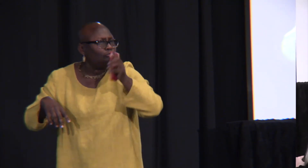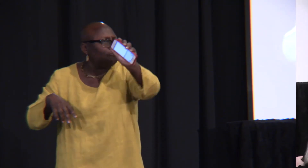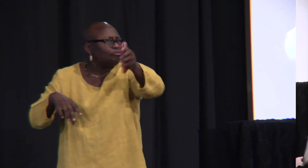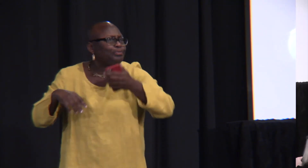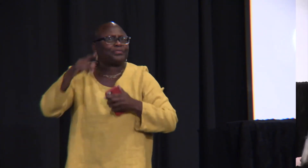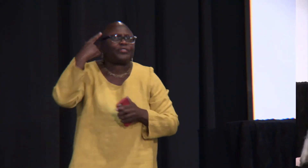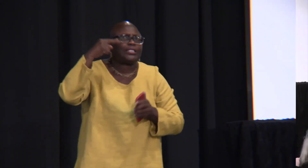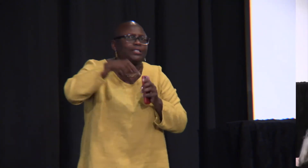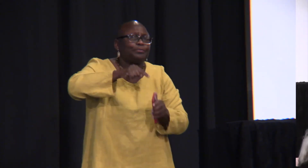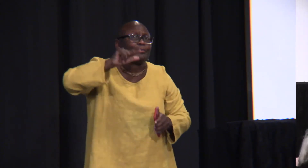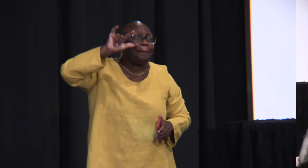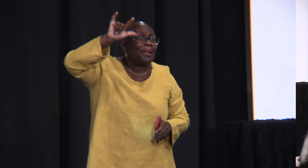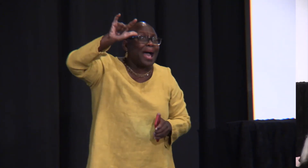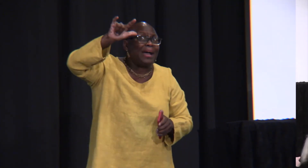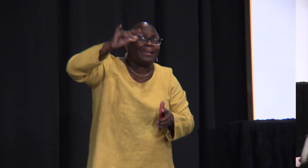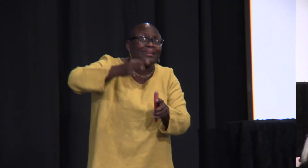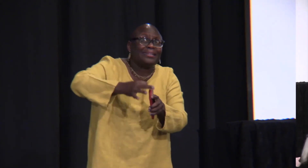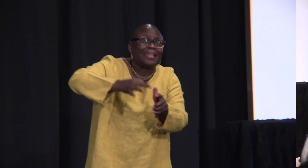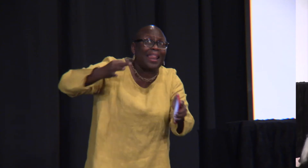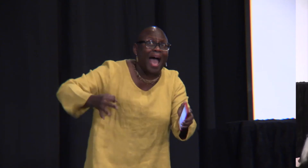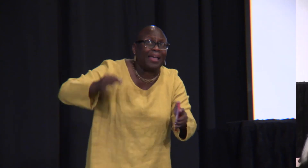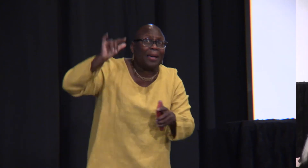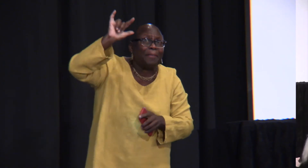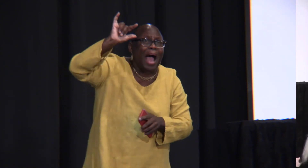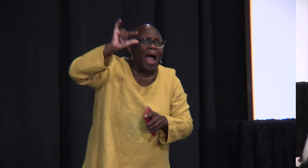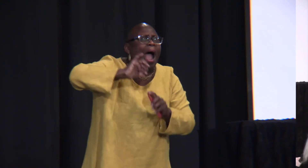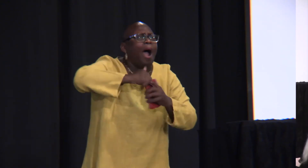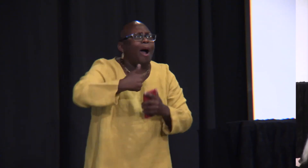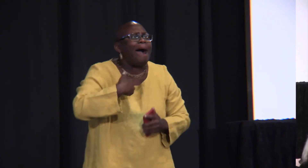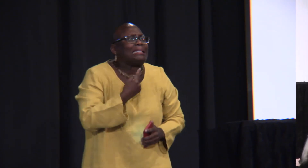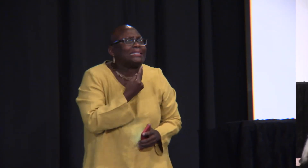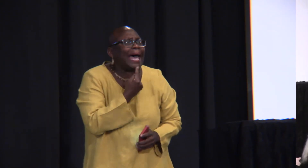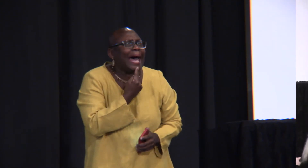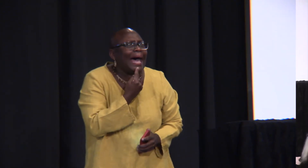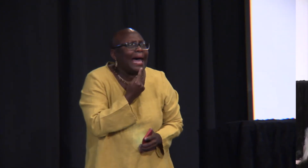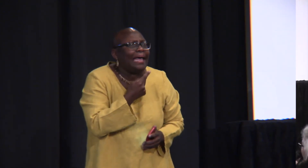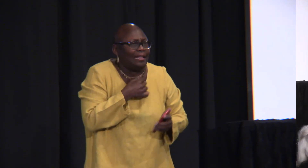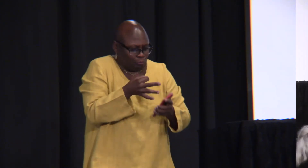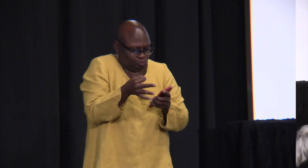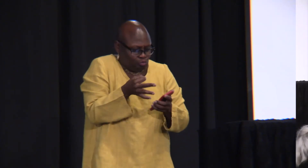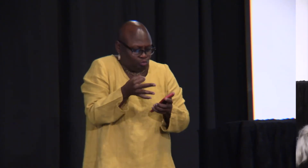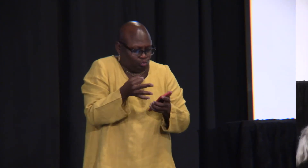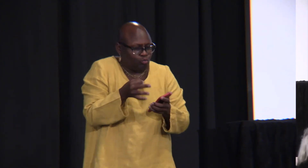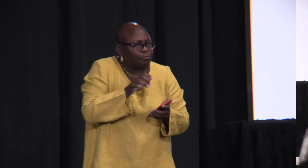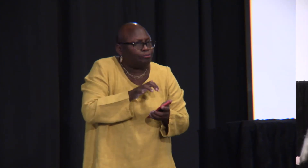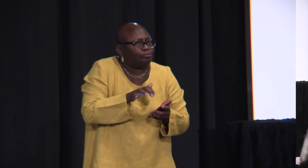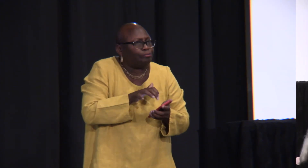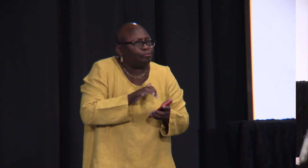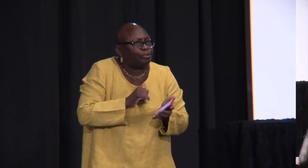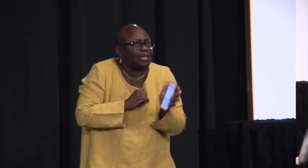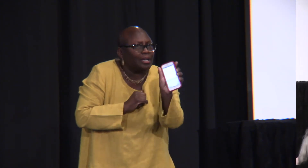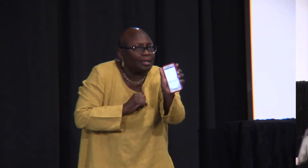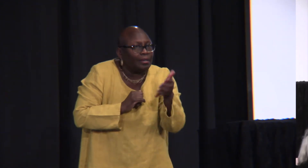My daughter and I are always using it with each other conversations are saved so they can be reviewed.